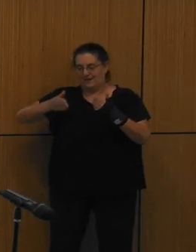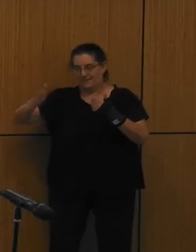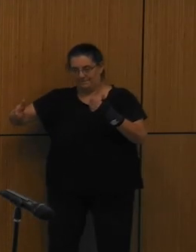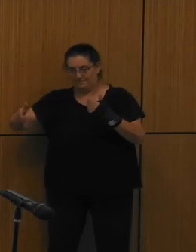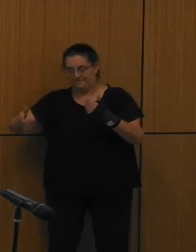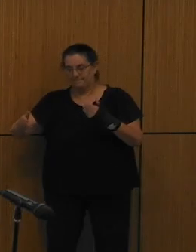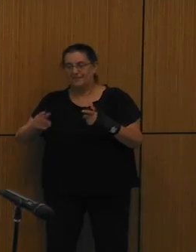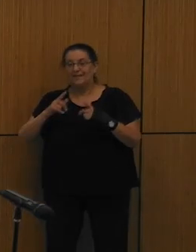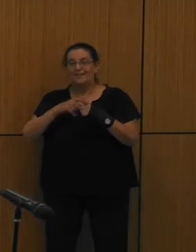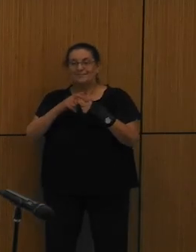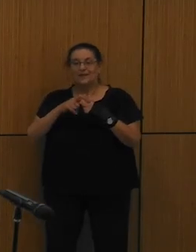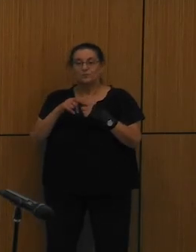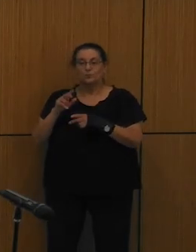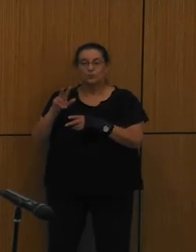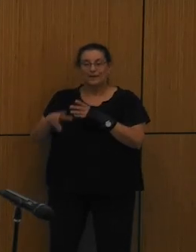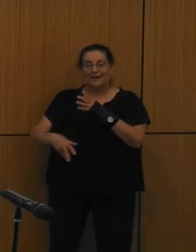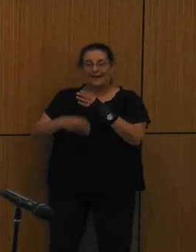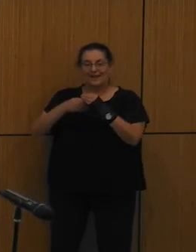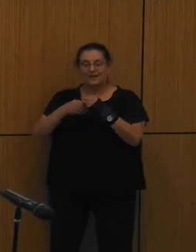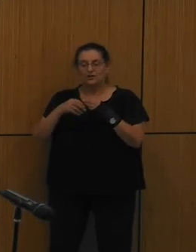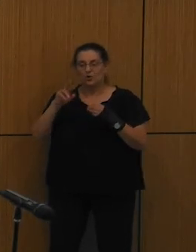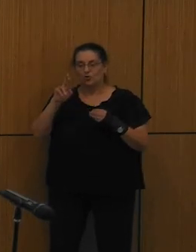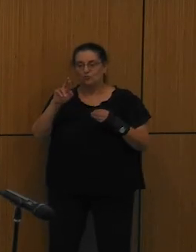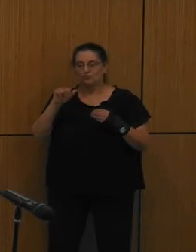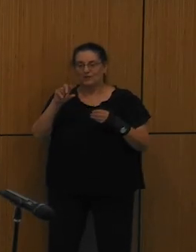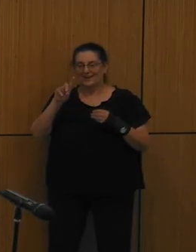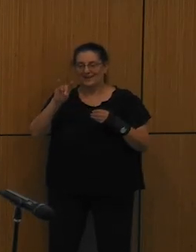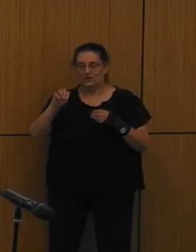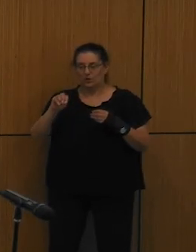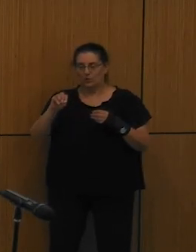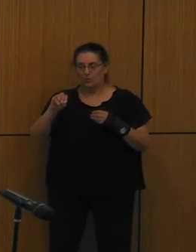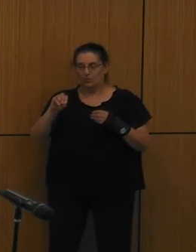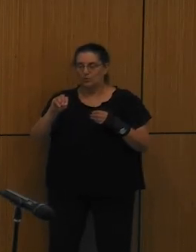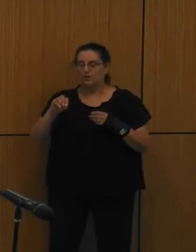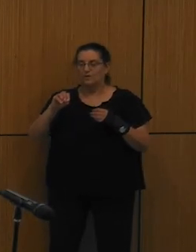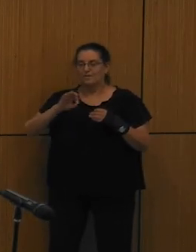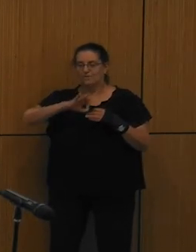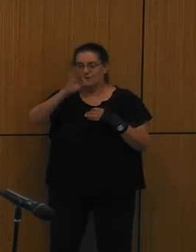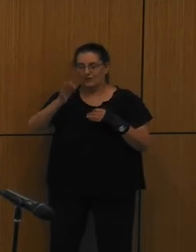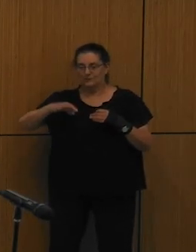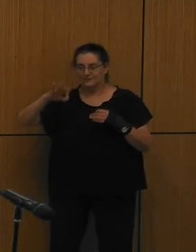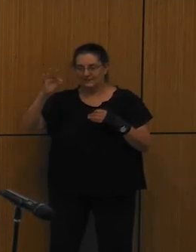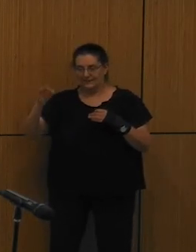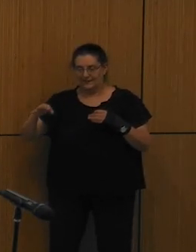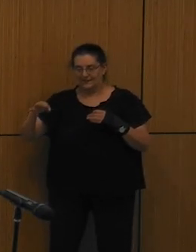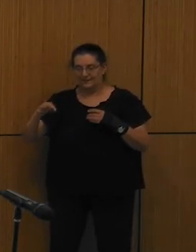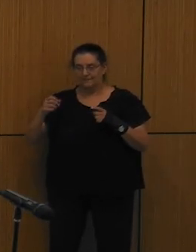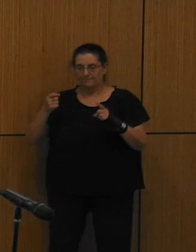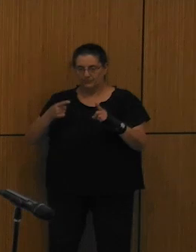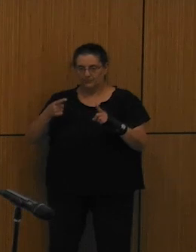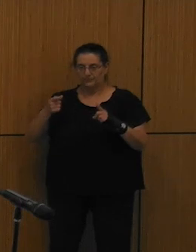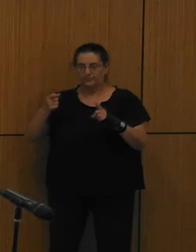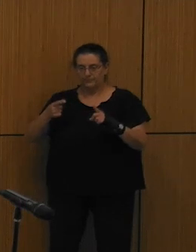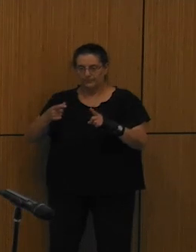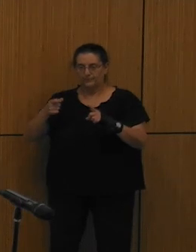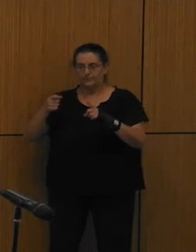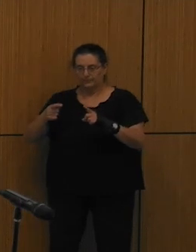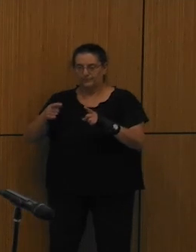Then we apply a radio pulse. Right. An RF radio frequency pulse. And the protons rotate out of alignment.